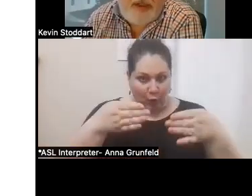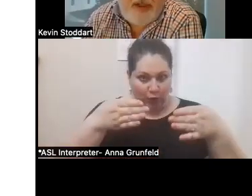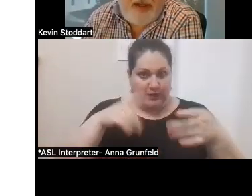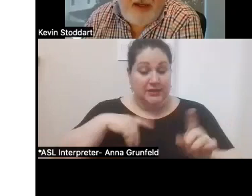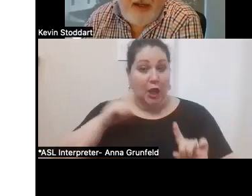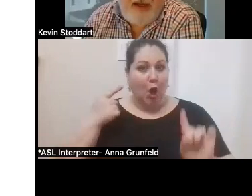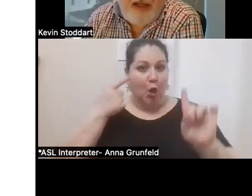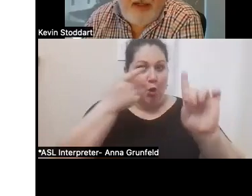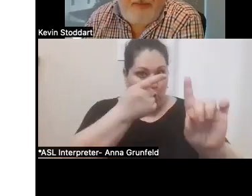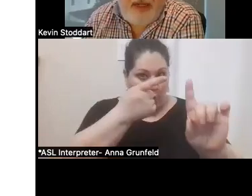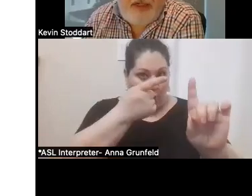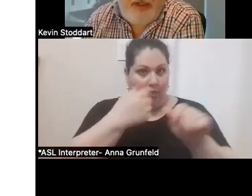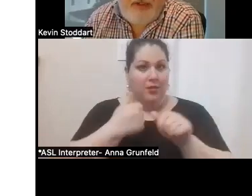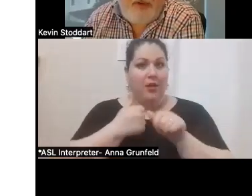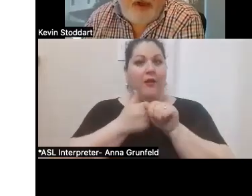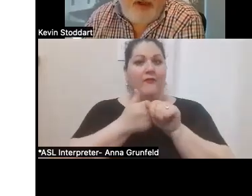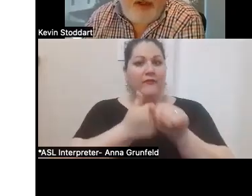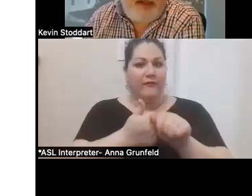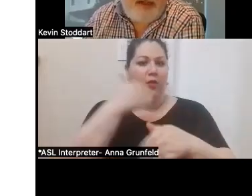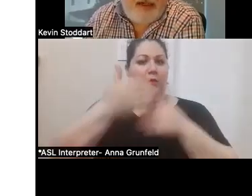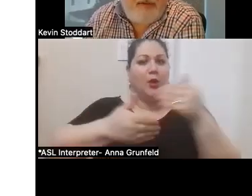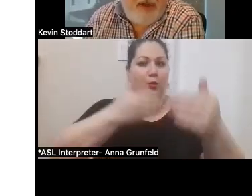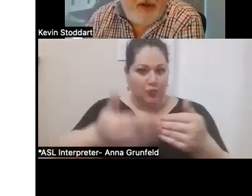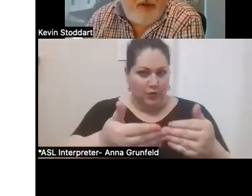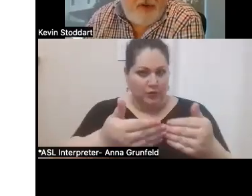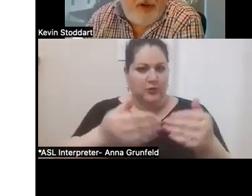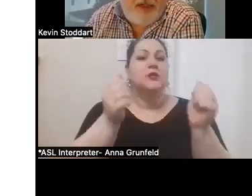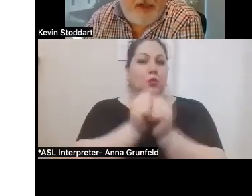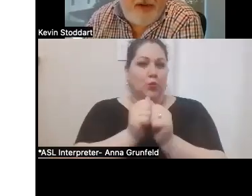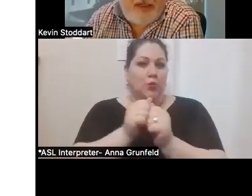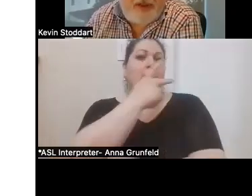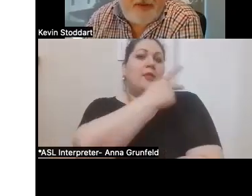in a patient or client interview or interaction.